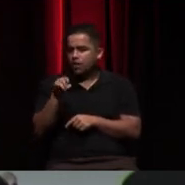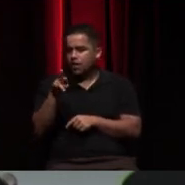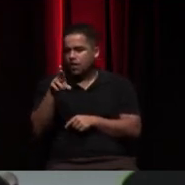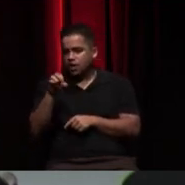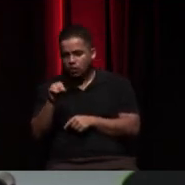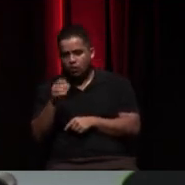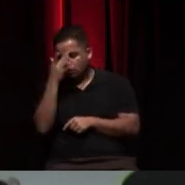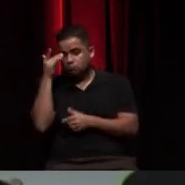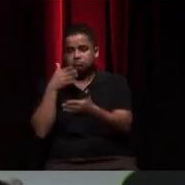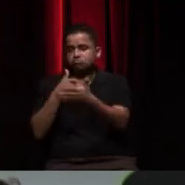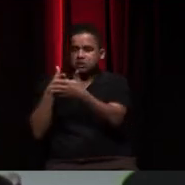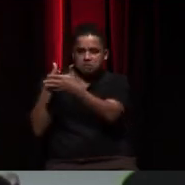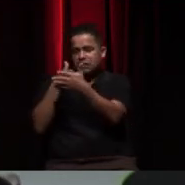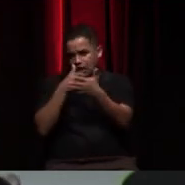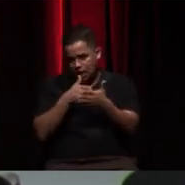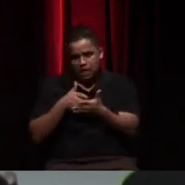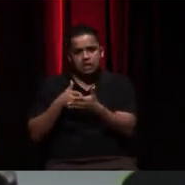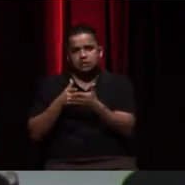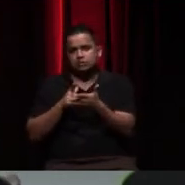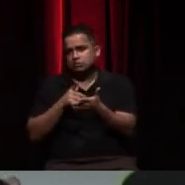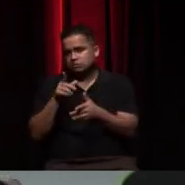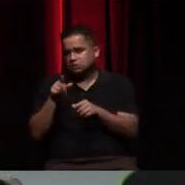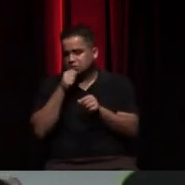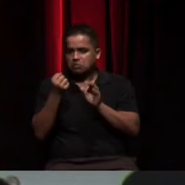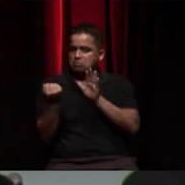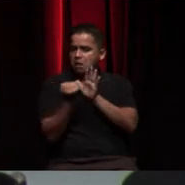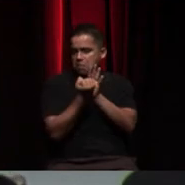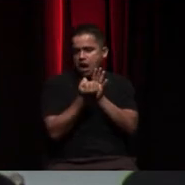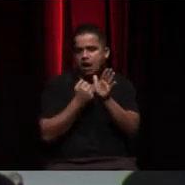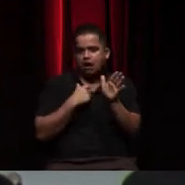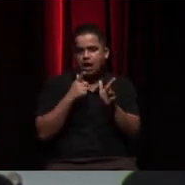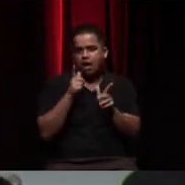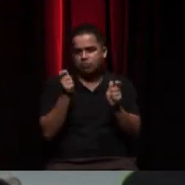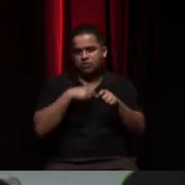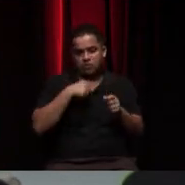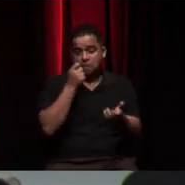than what we do for a brand, and I can offer that freelancer a better pay.